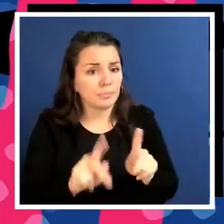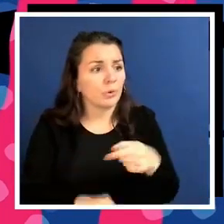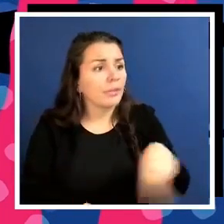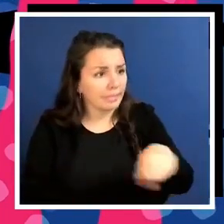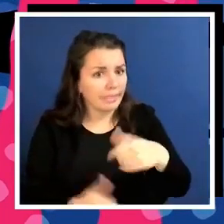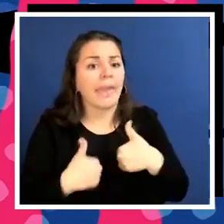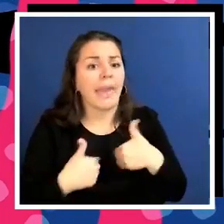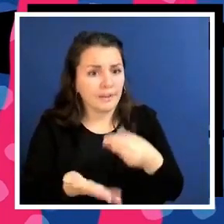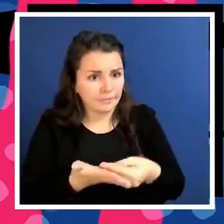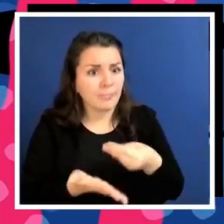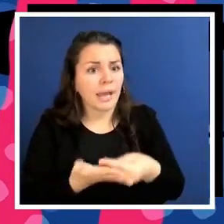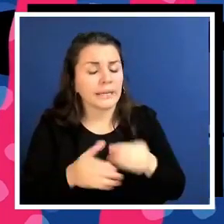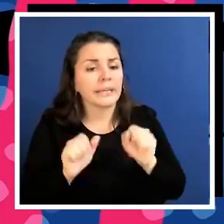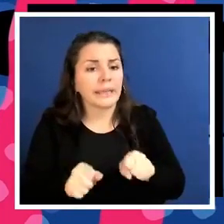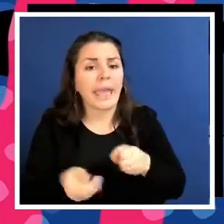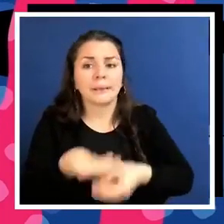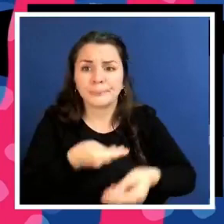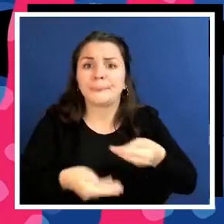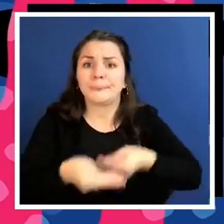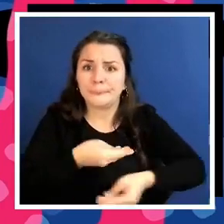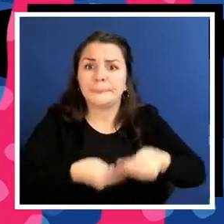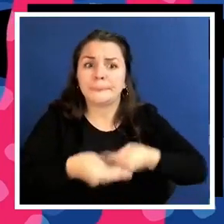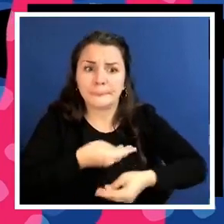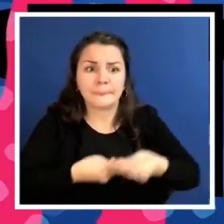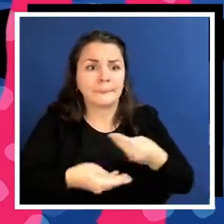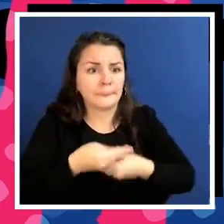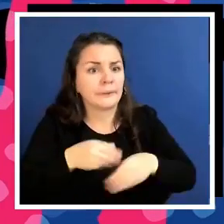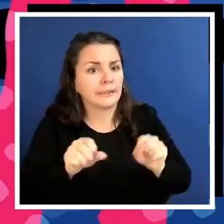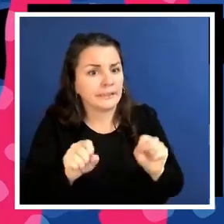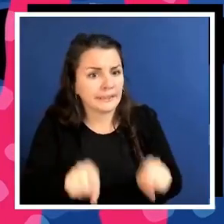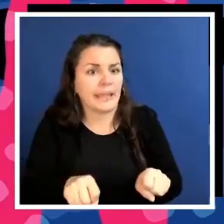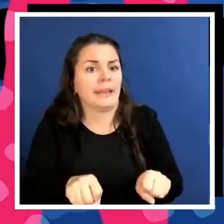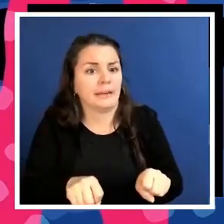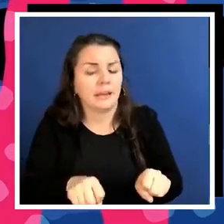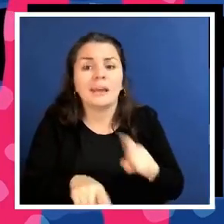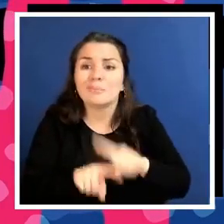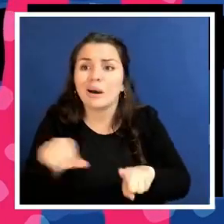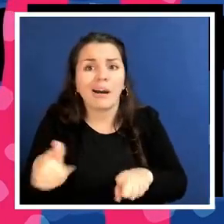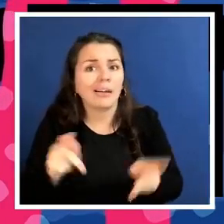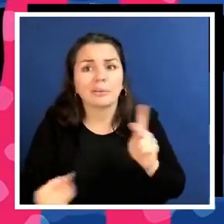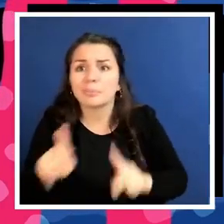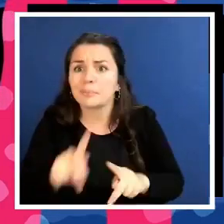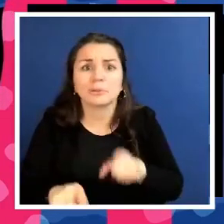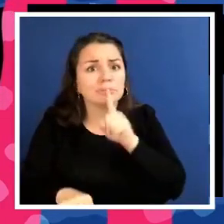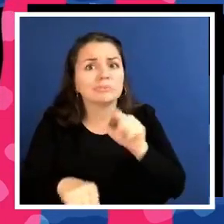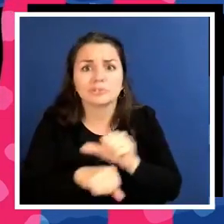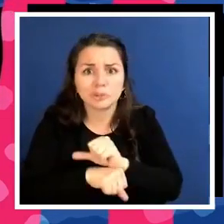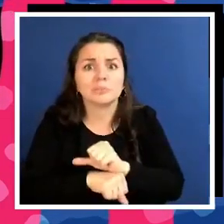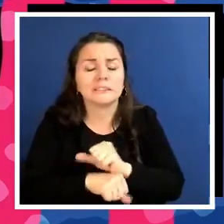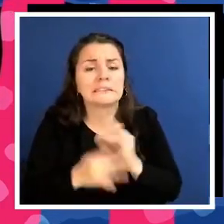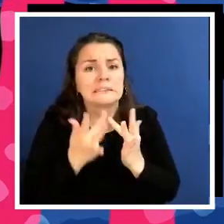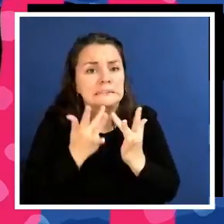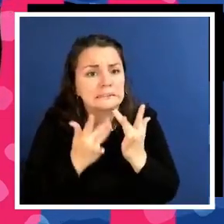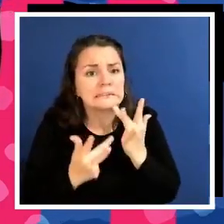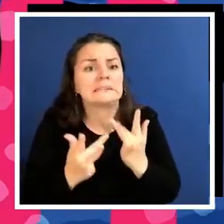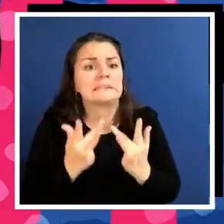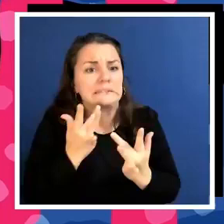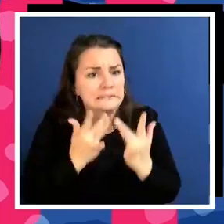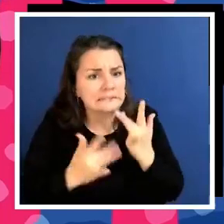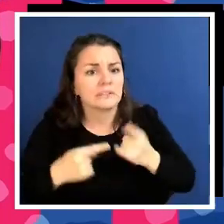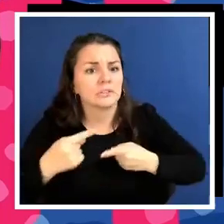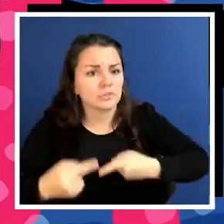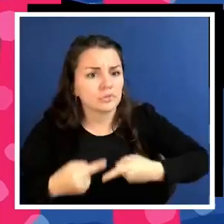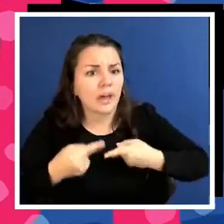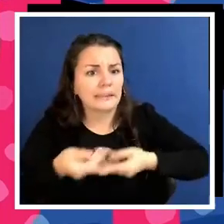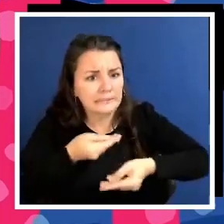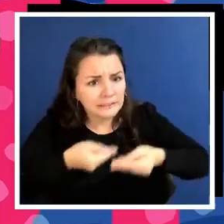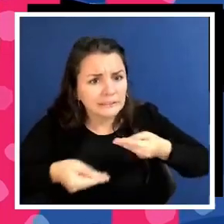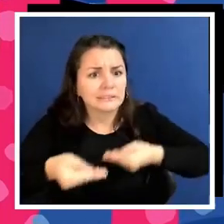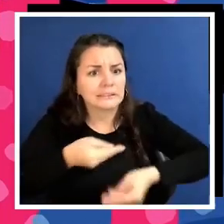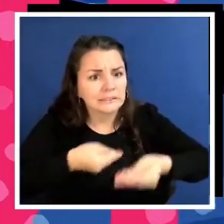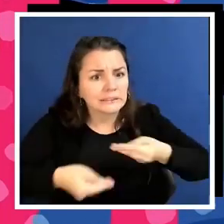THAT?